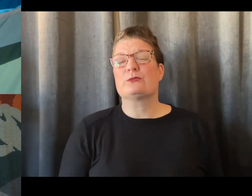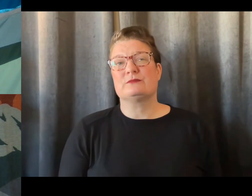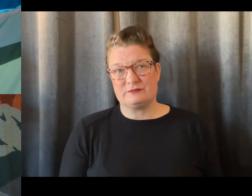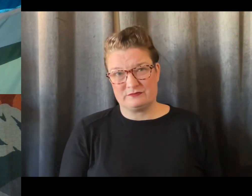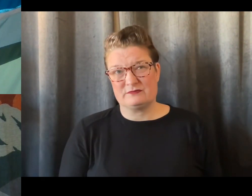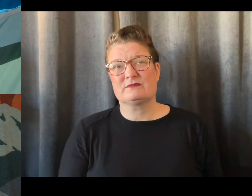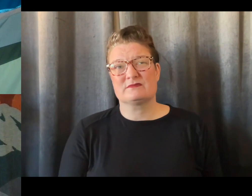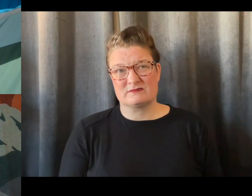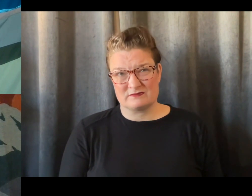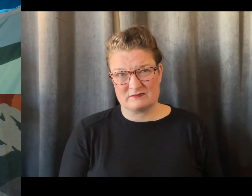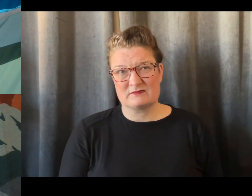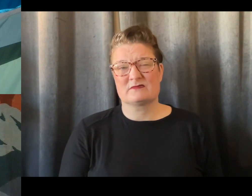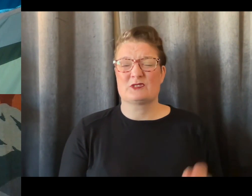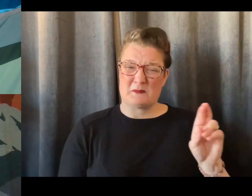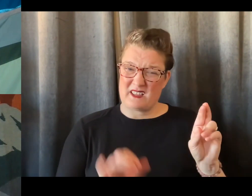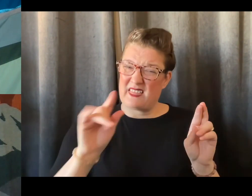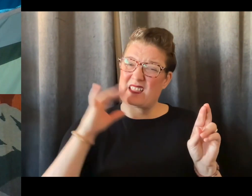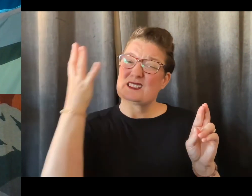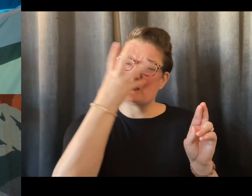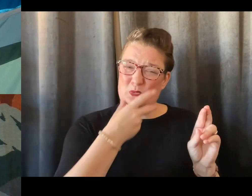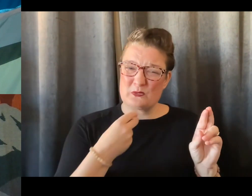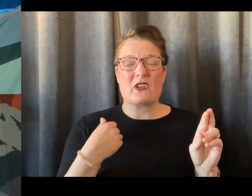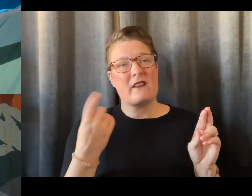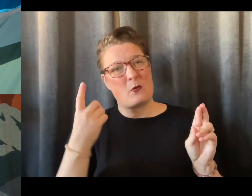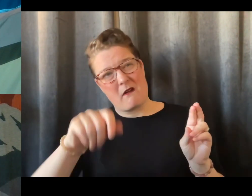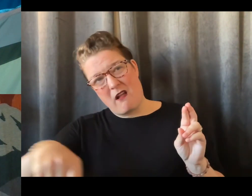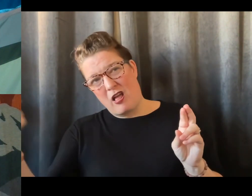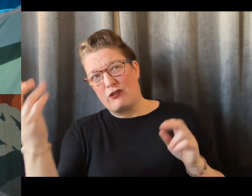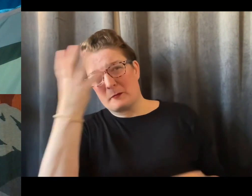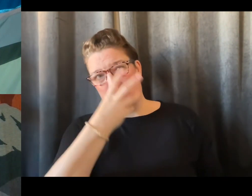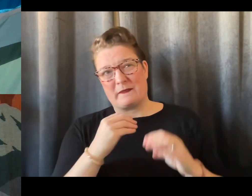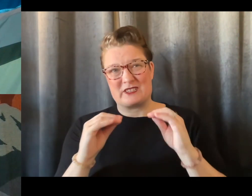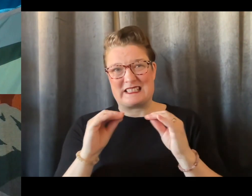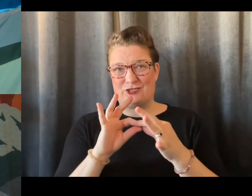There's another beautiful teaching for Tisha B'Av. This month is so juicy.